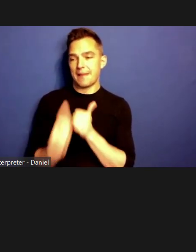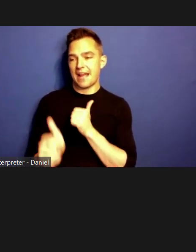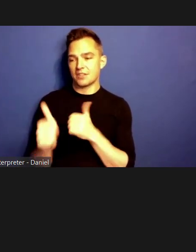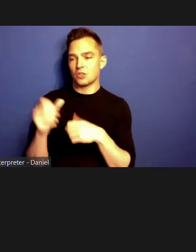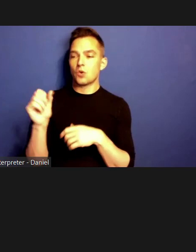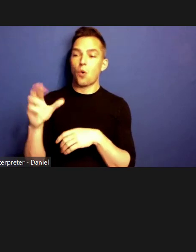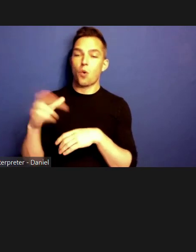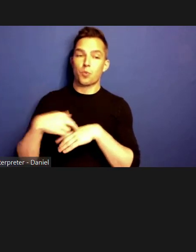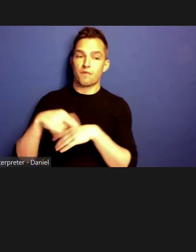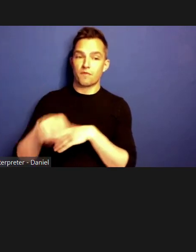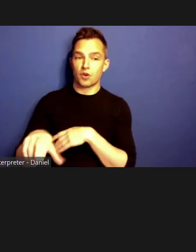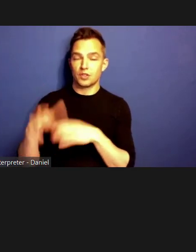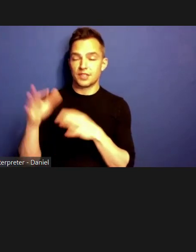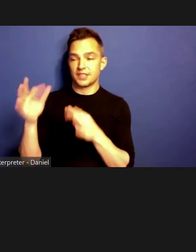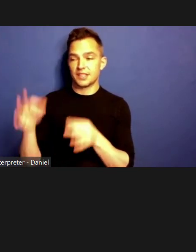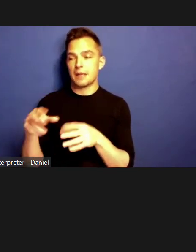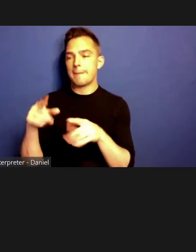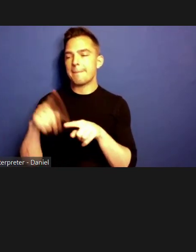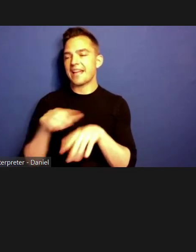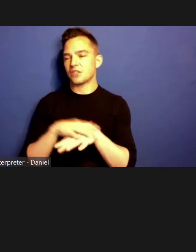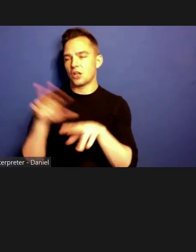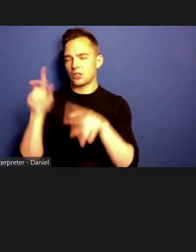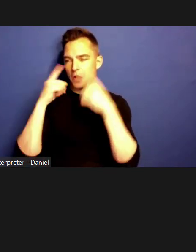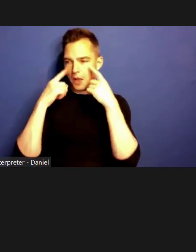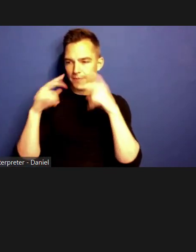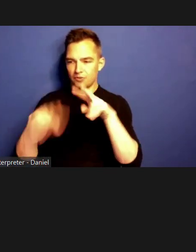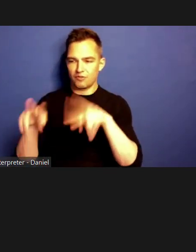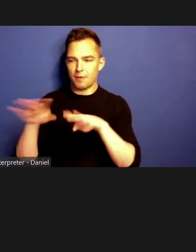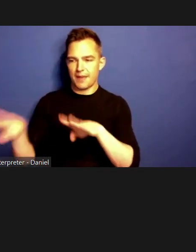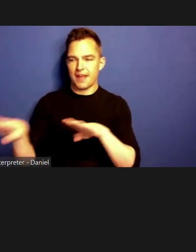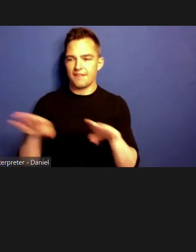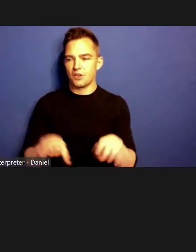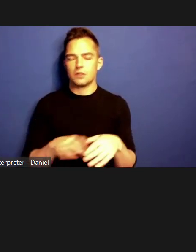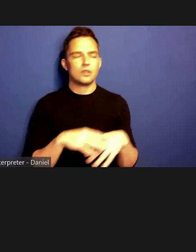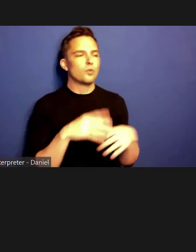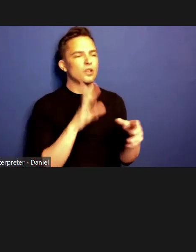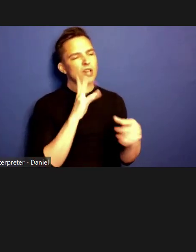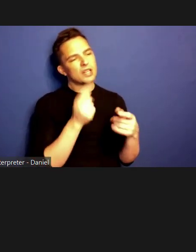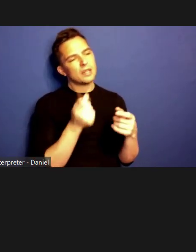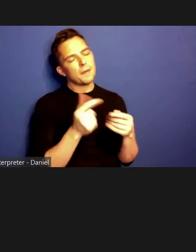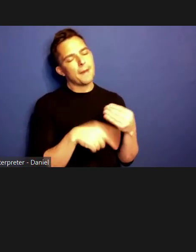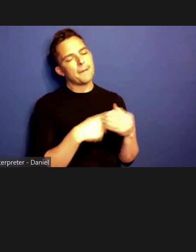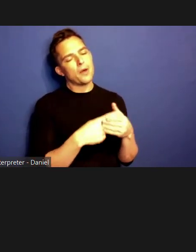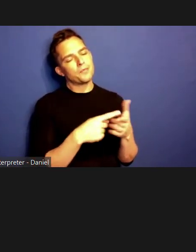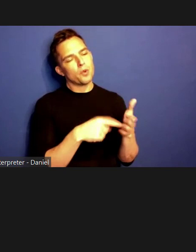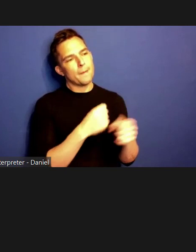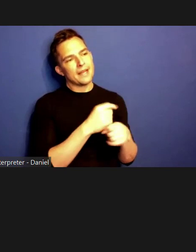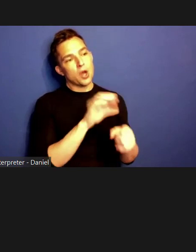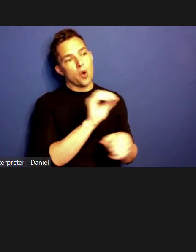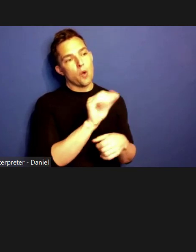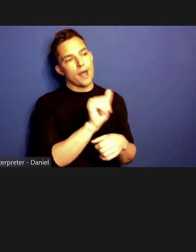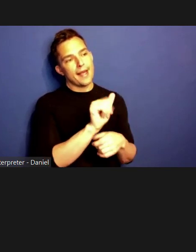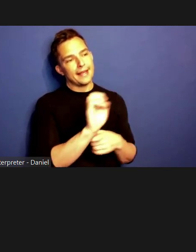William Eiserman: So, let's talk about what makes OAE and Pure Tone a little bit different from each other.